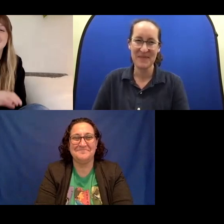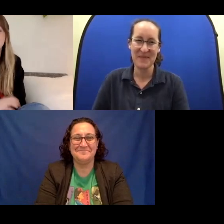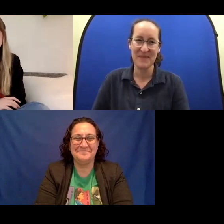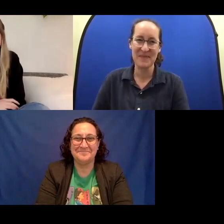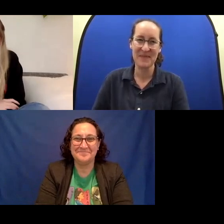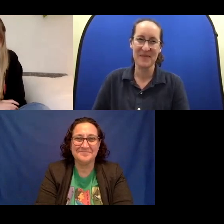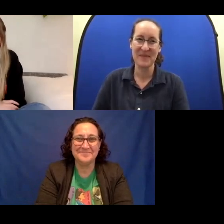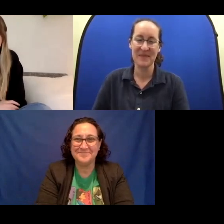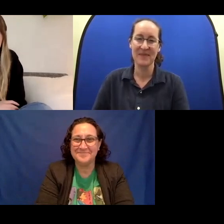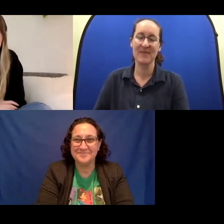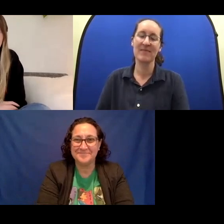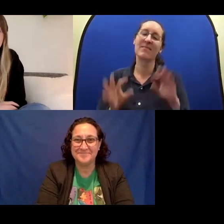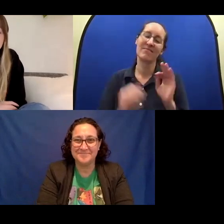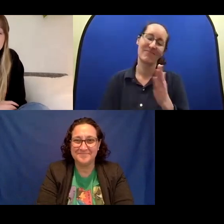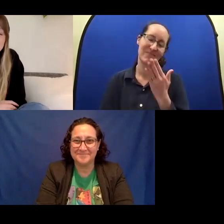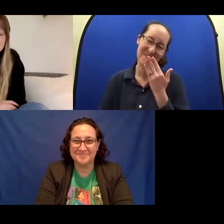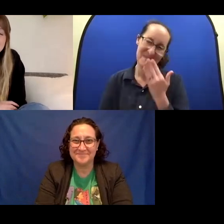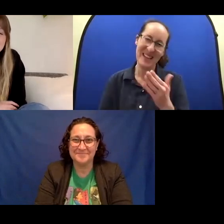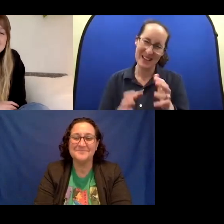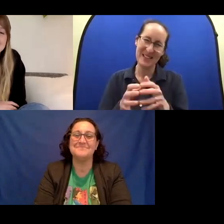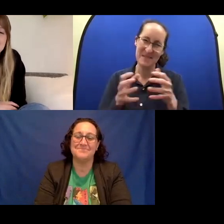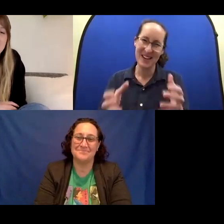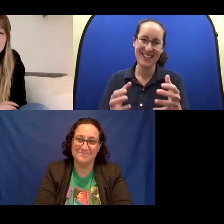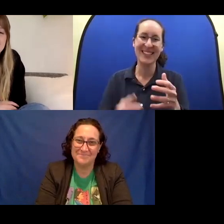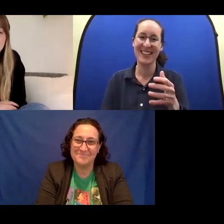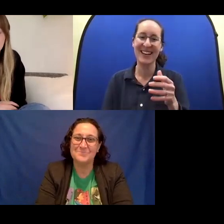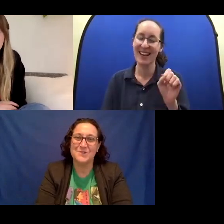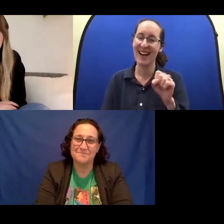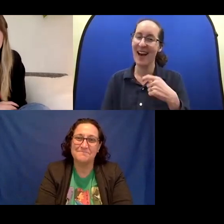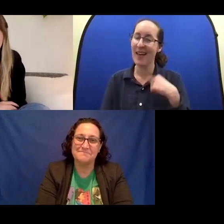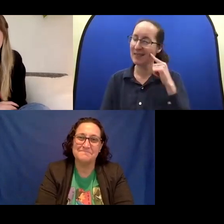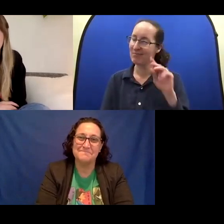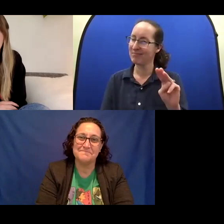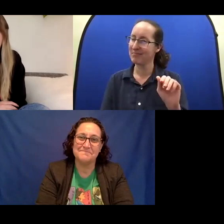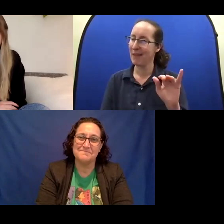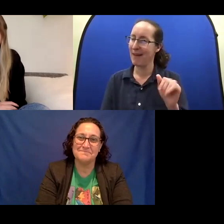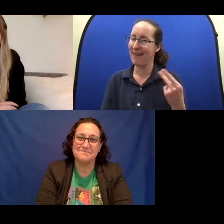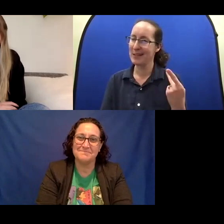Well, thank you so much and I think Maya and I agree because I don't think we could probably